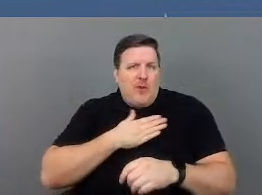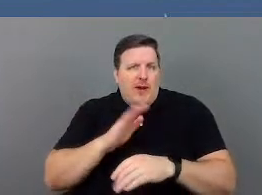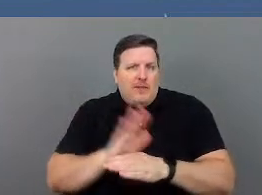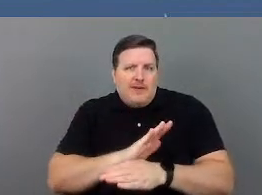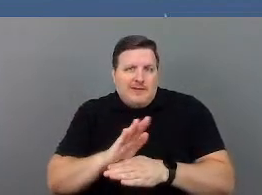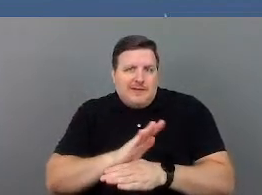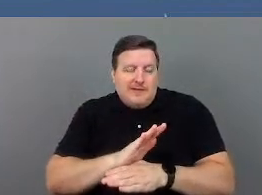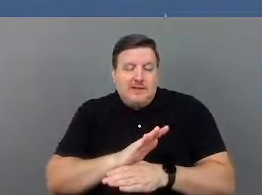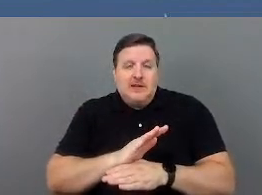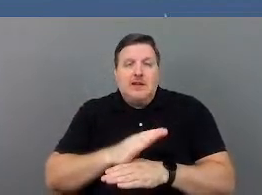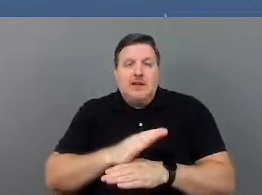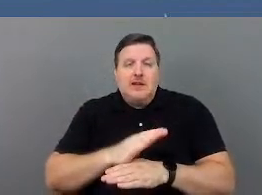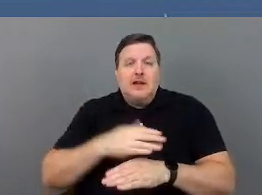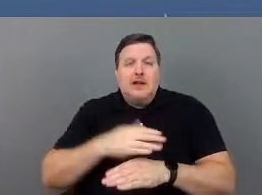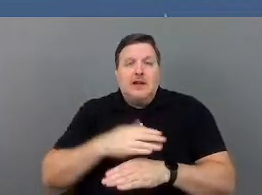MY DEVICES WAS LOCATED. AND I WAS THRILLED.